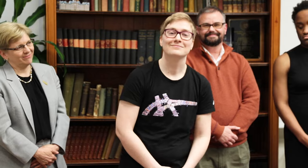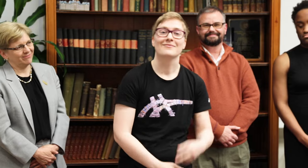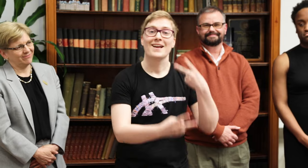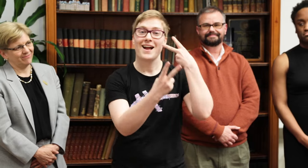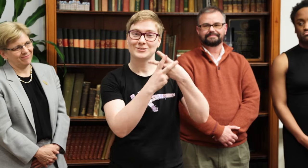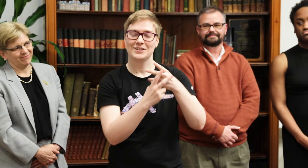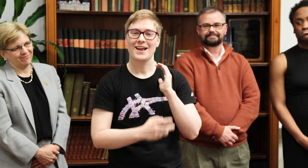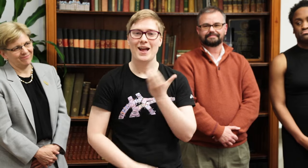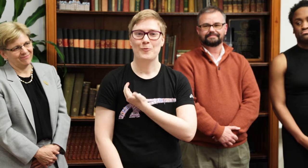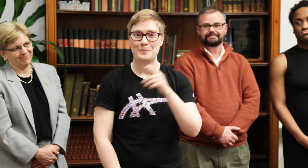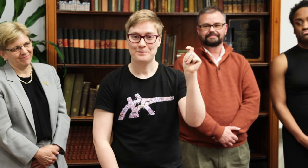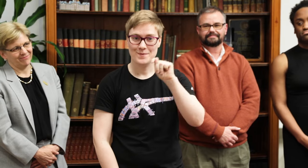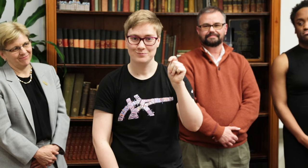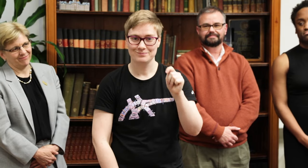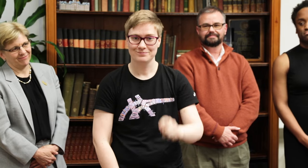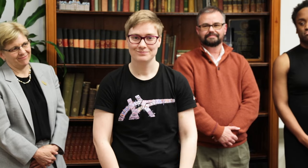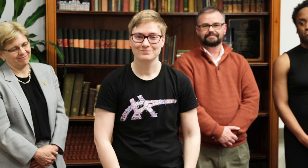#OurBathrooms